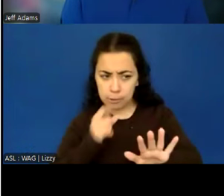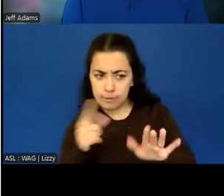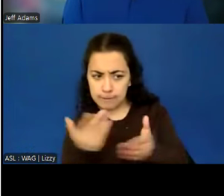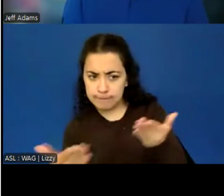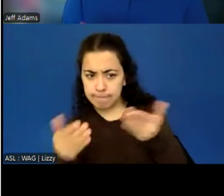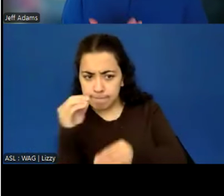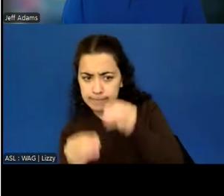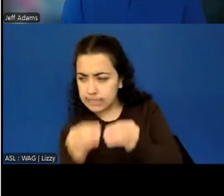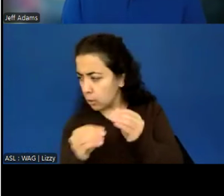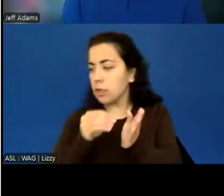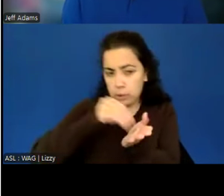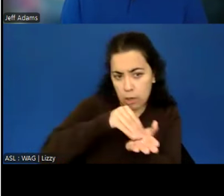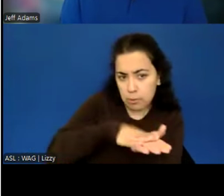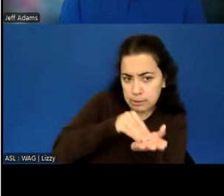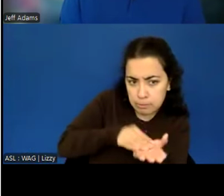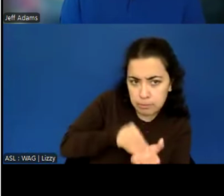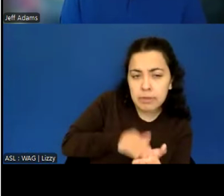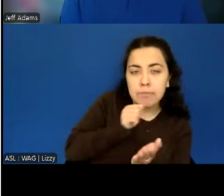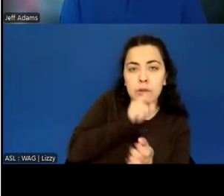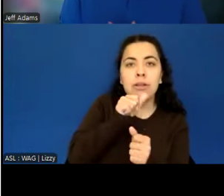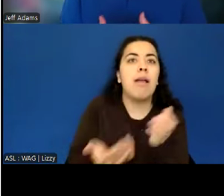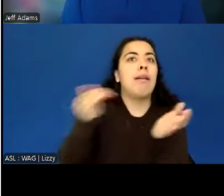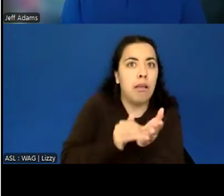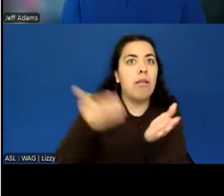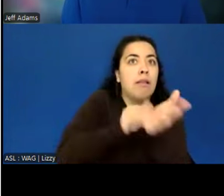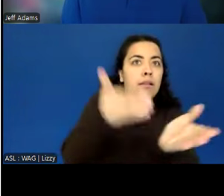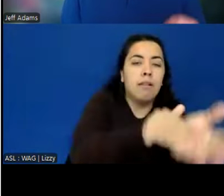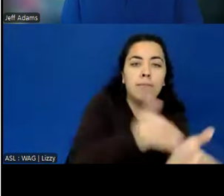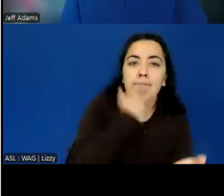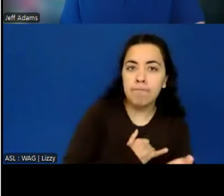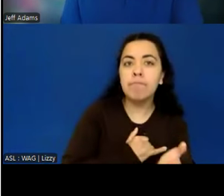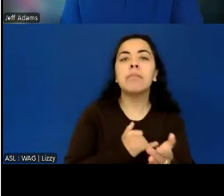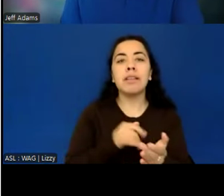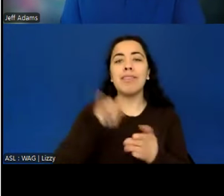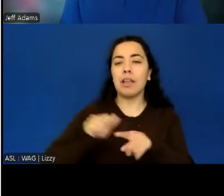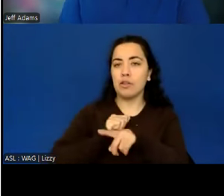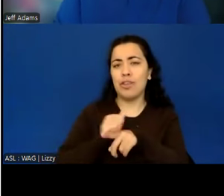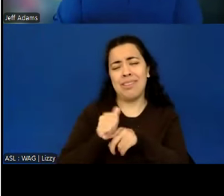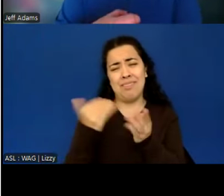things where you do not come back to them again and it's really where the training comes in,